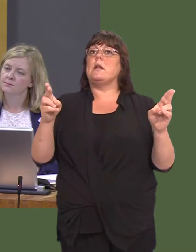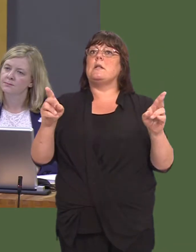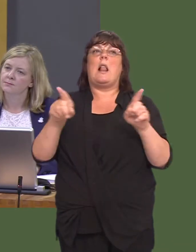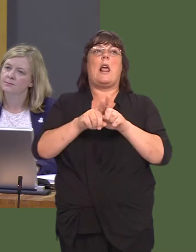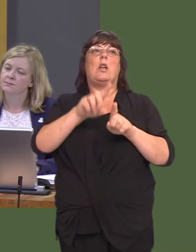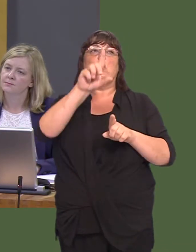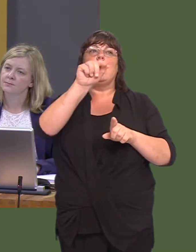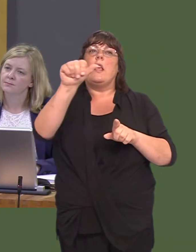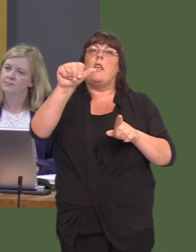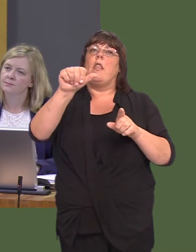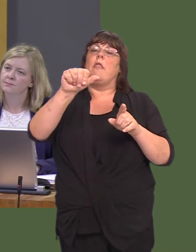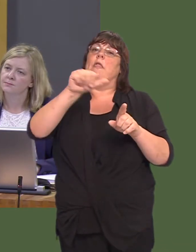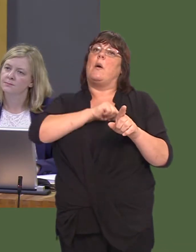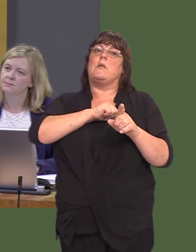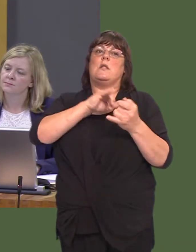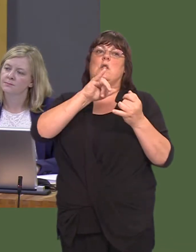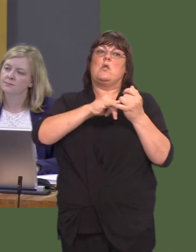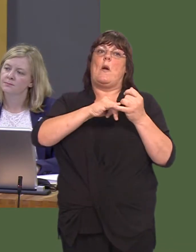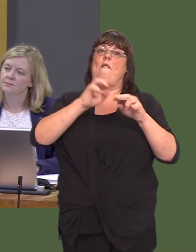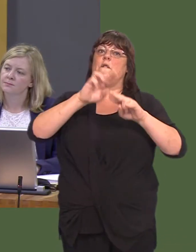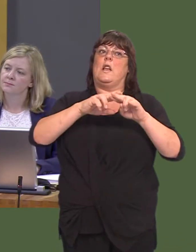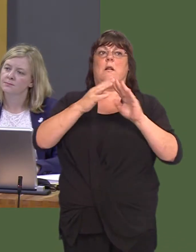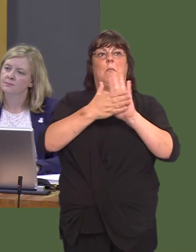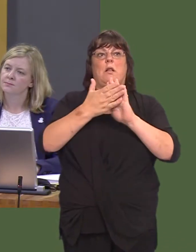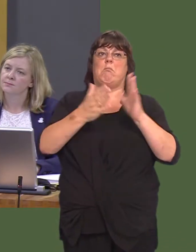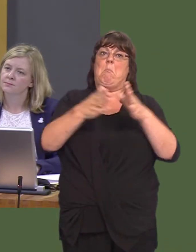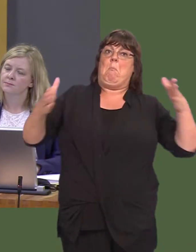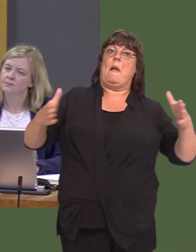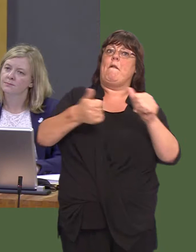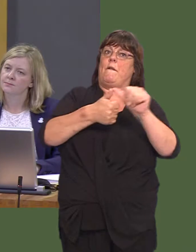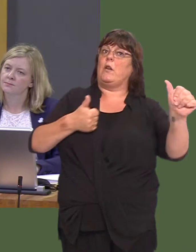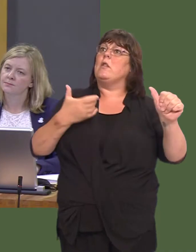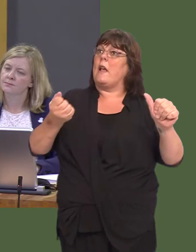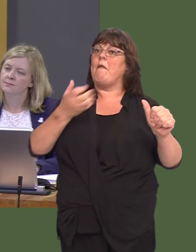larger footprintó25,000 sq ft plusóto ensure that those factories are there for them to come into.